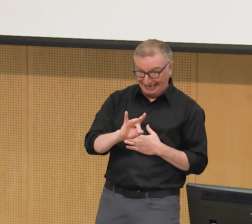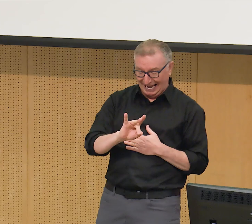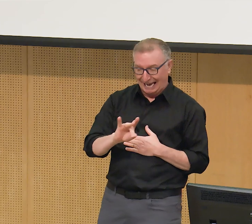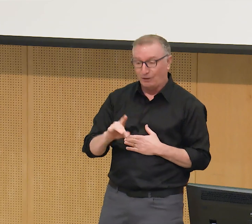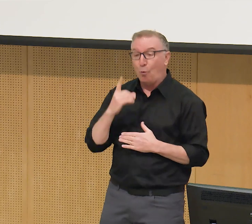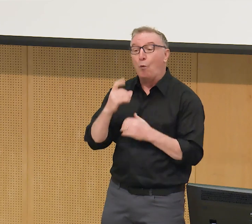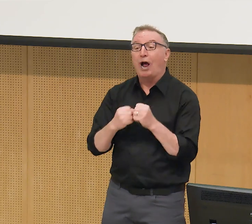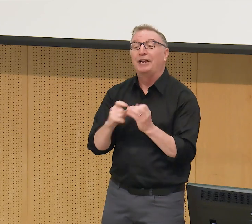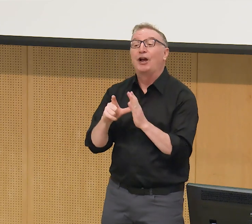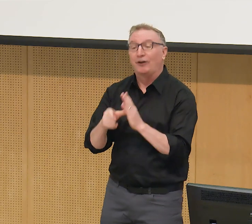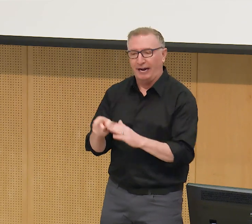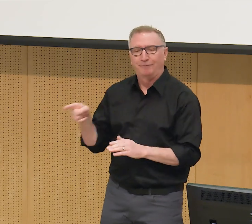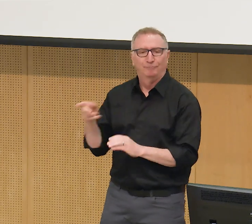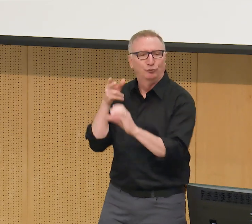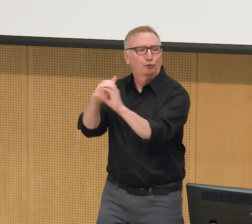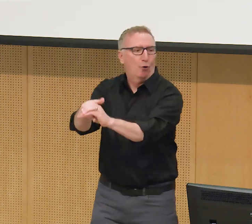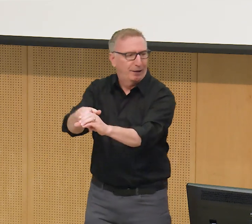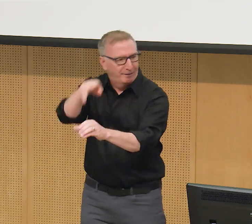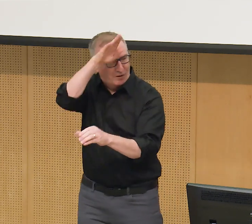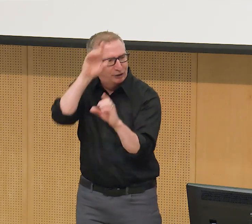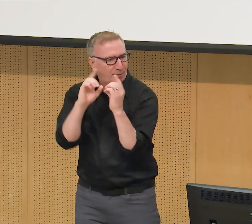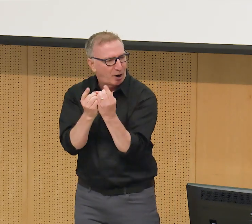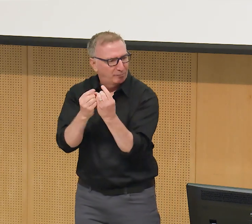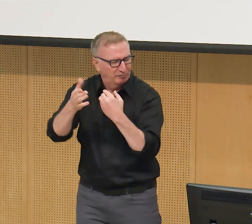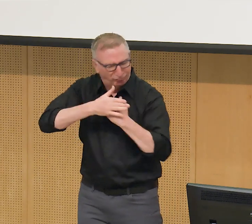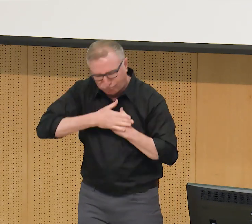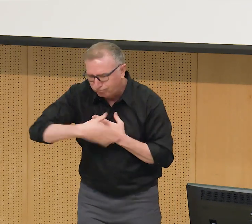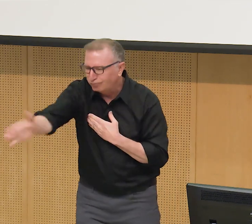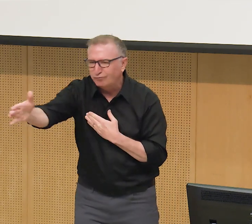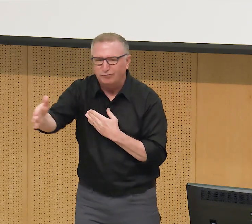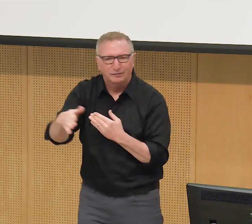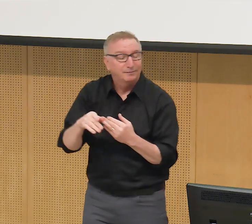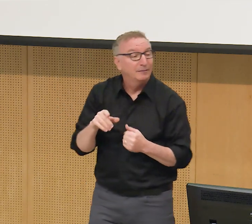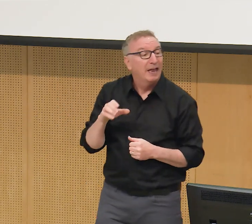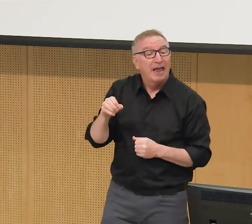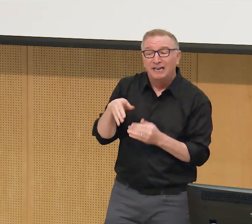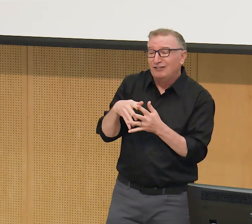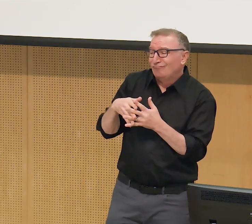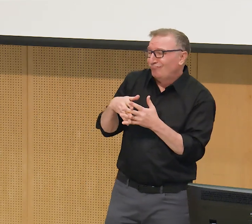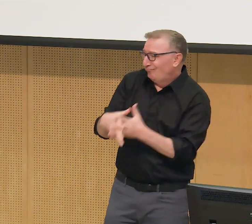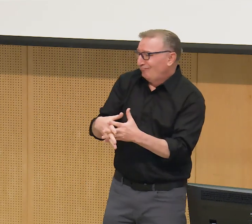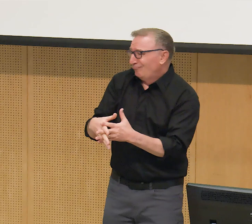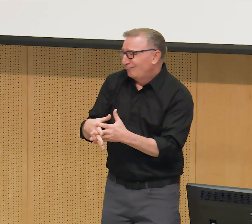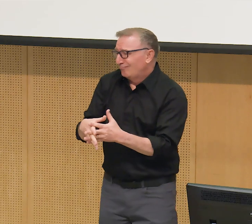which was back in '58, and then eventually, he became a firefighter for a very long time